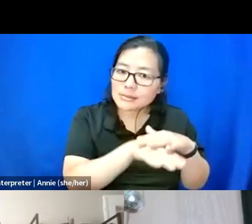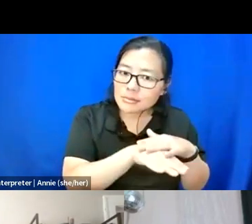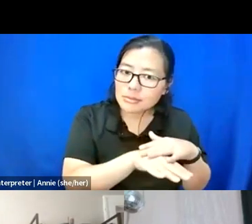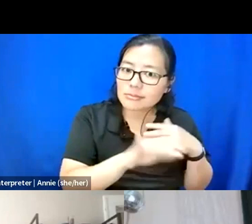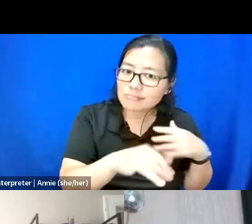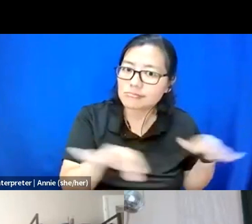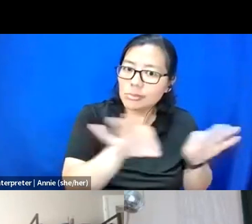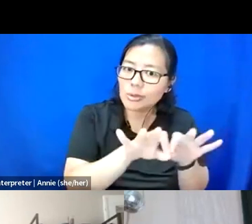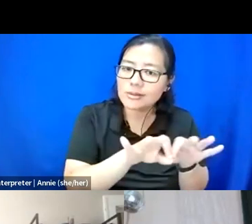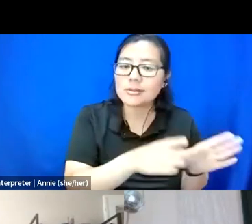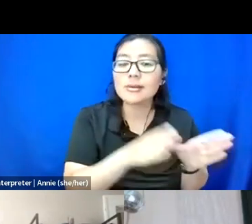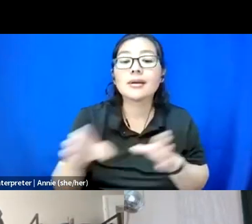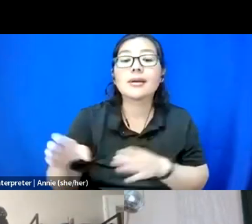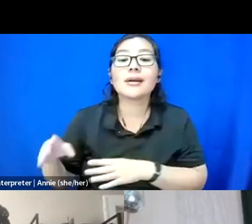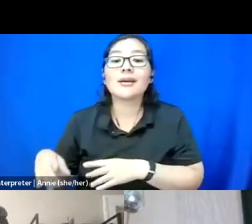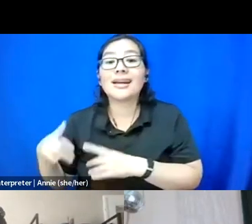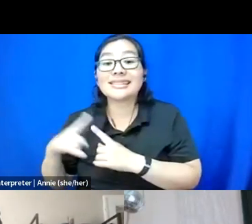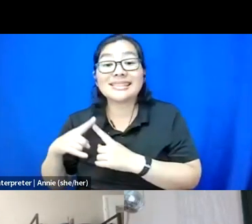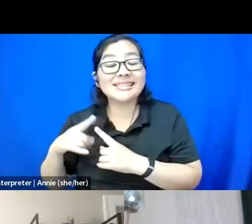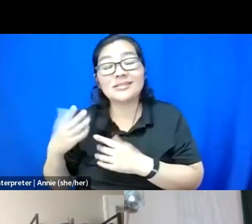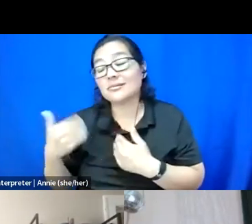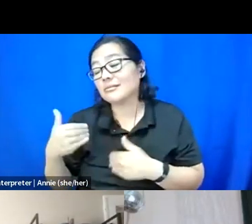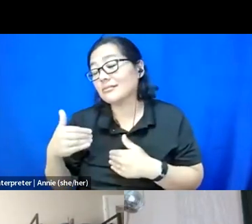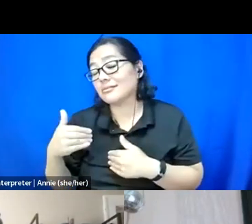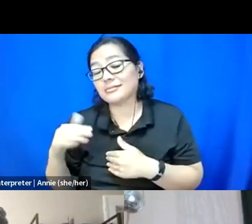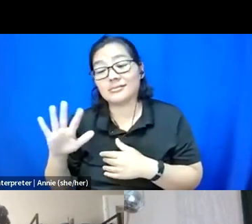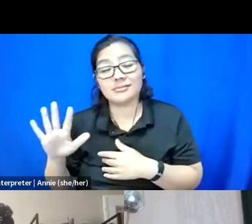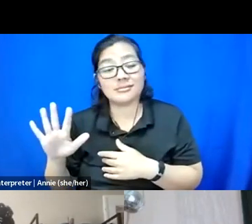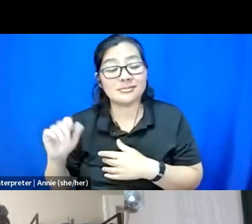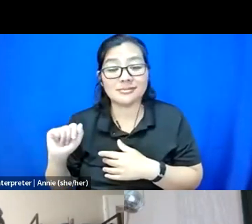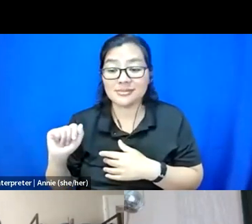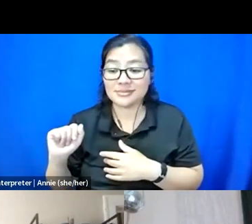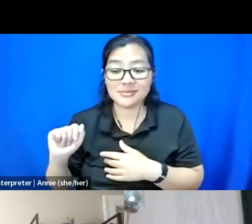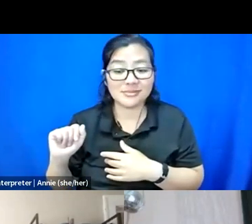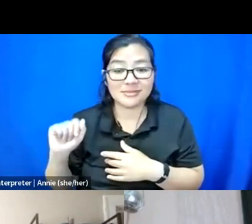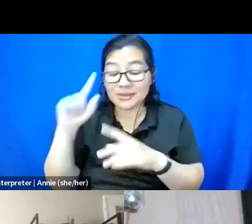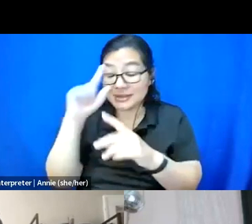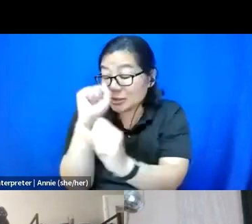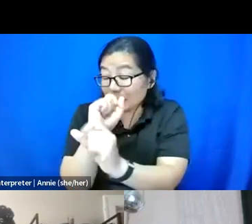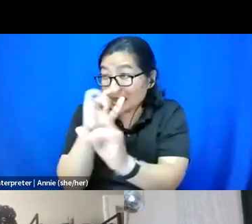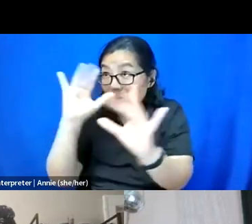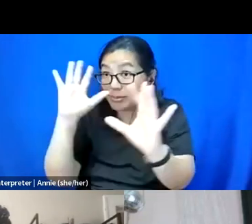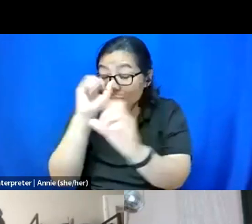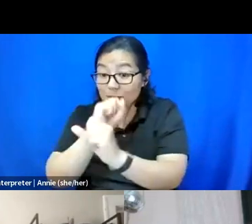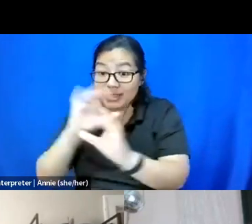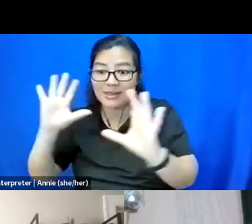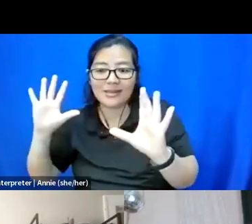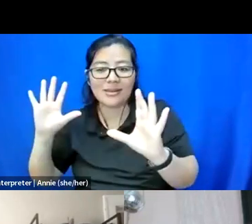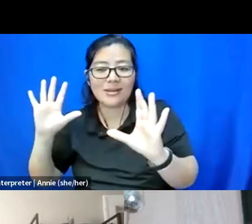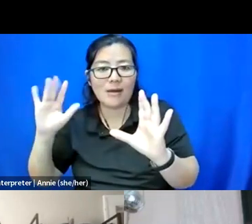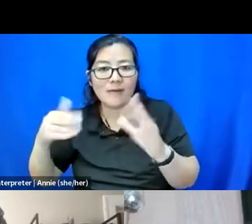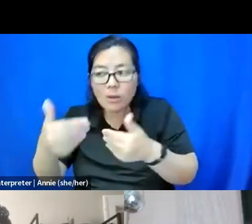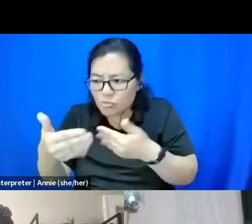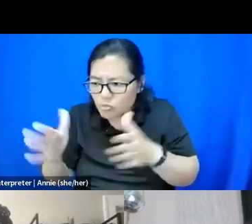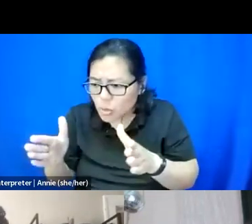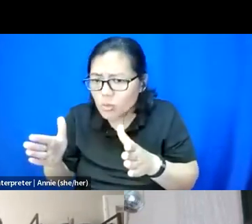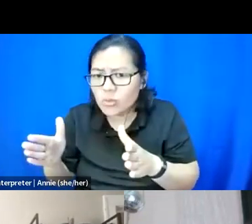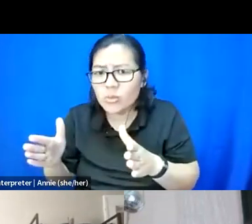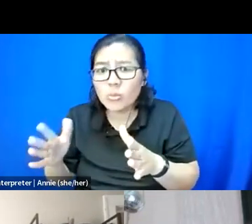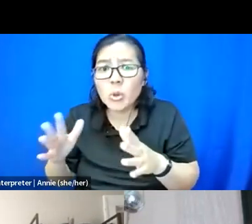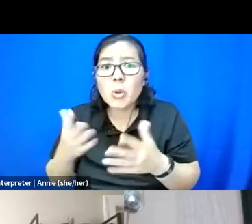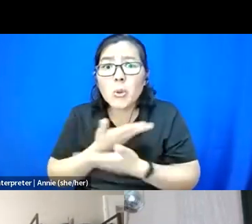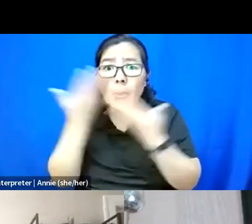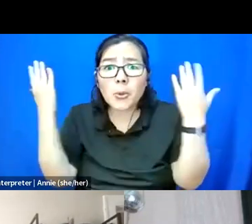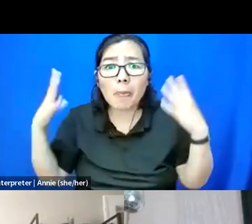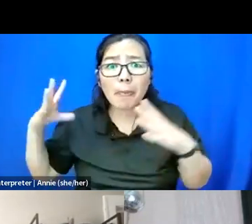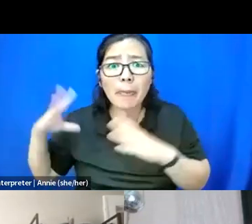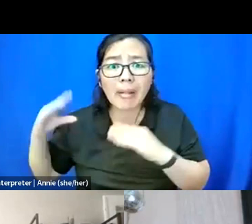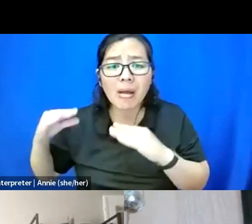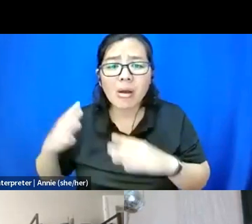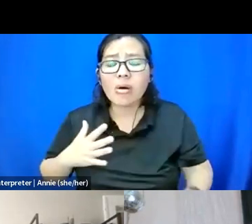And T, like, oh, my, like that vivid imagery of that room with no pillow, bam,